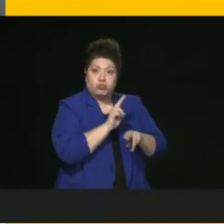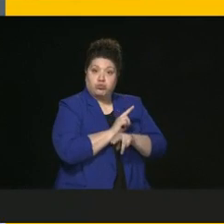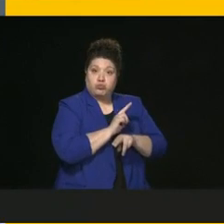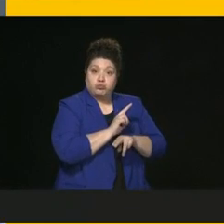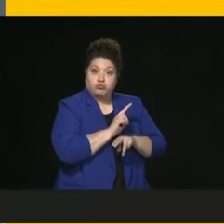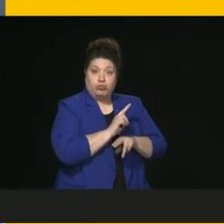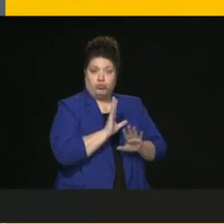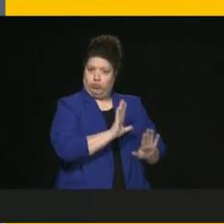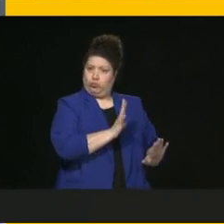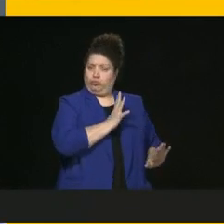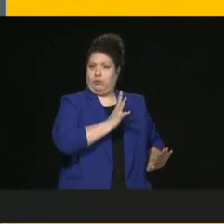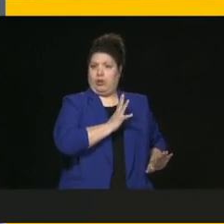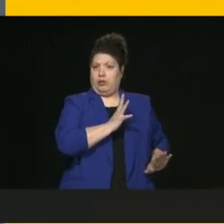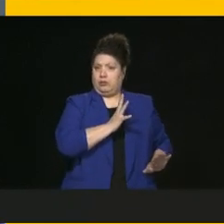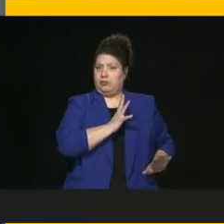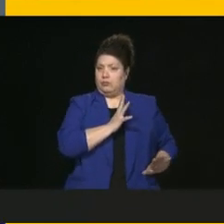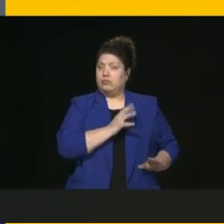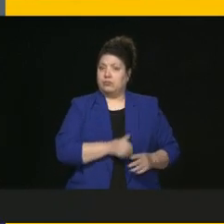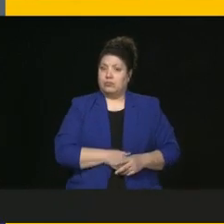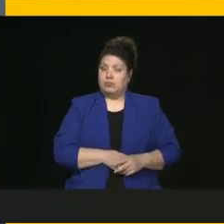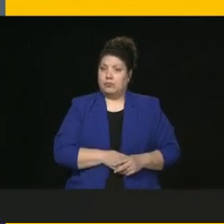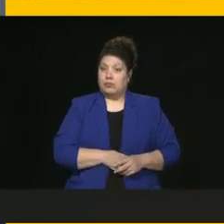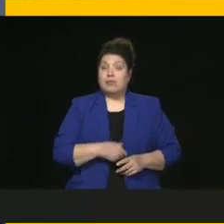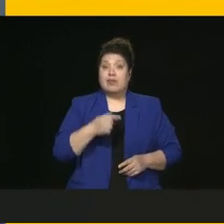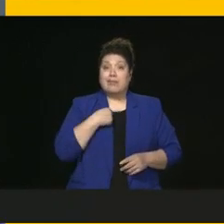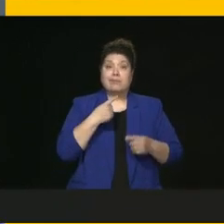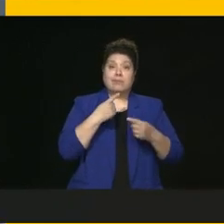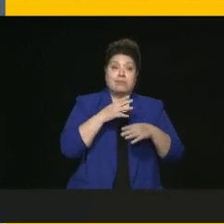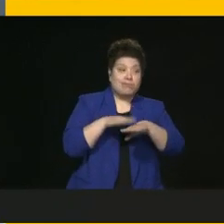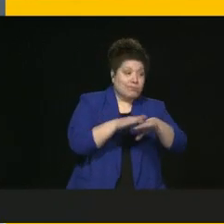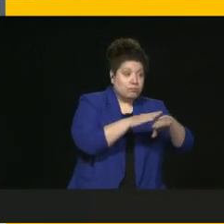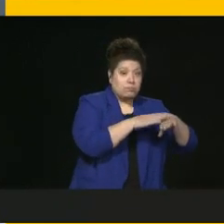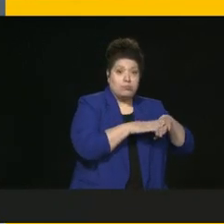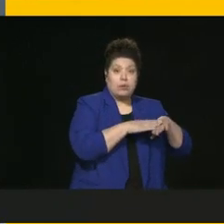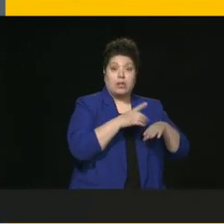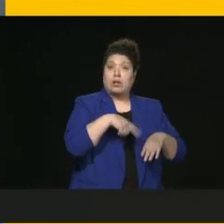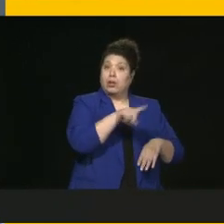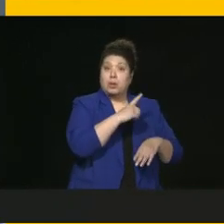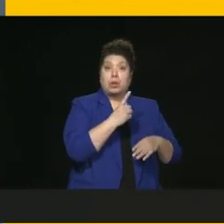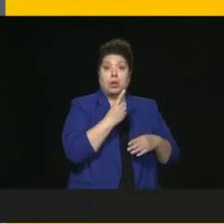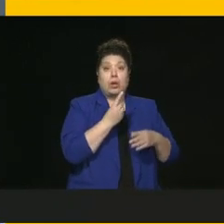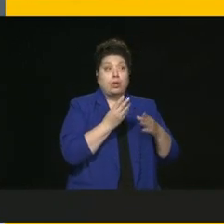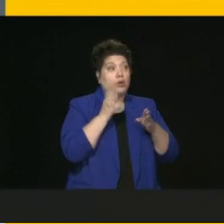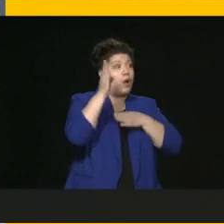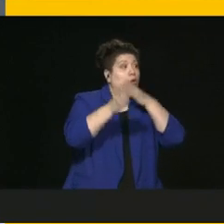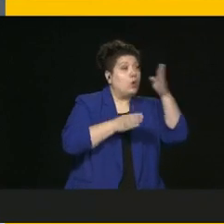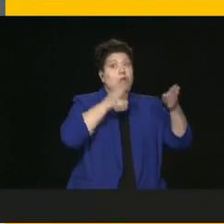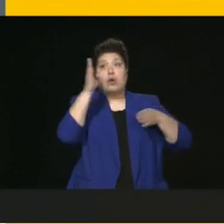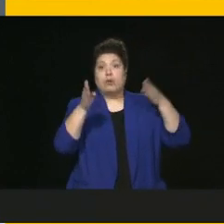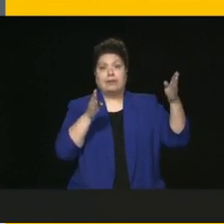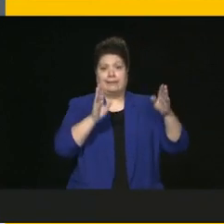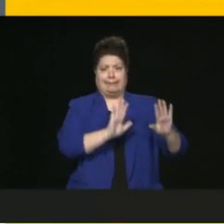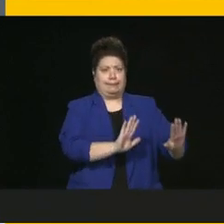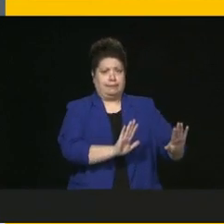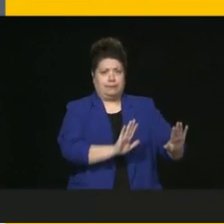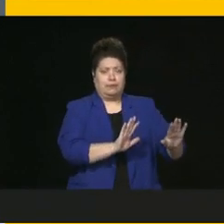AS FOR THE GENERAL PUBLIC, OUR STANCE IS THAT WEARING A MASK IS FINE. WE HAVE ADVISED THAT CANADIANS